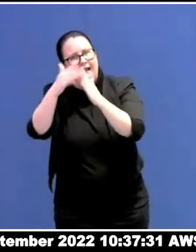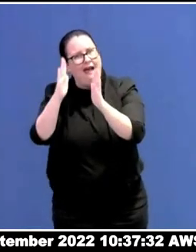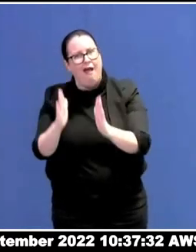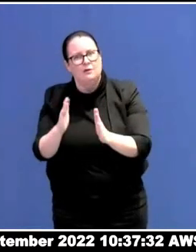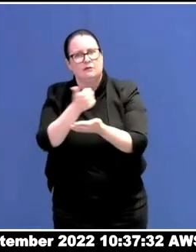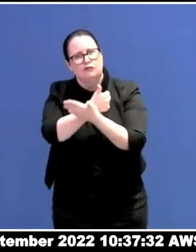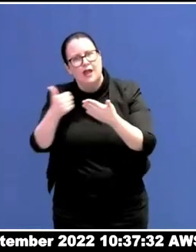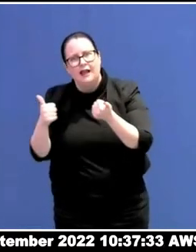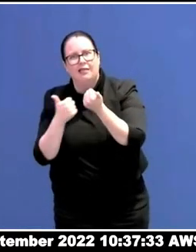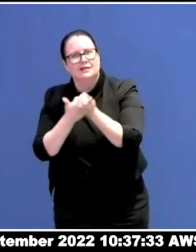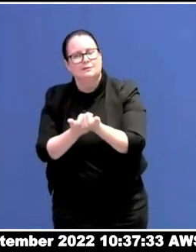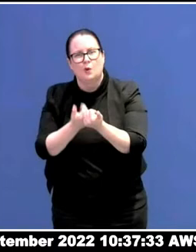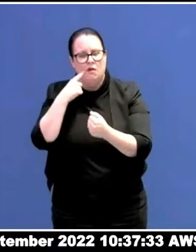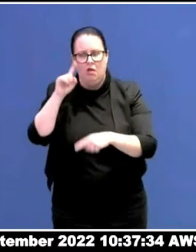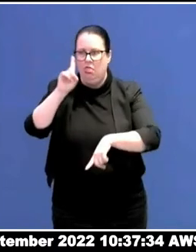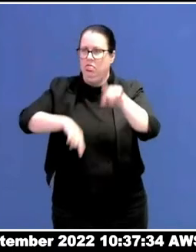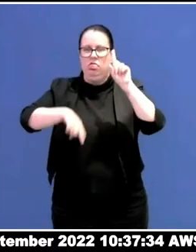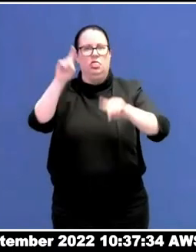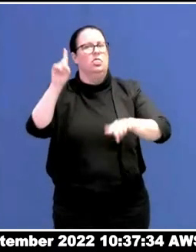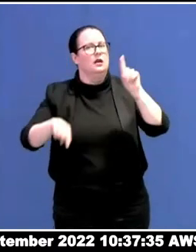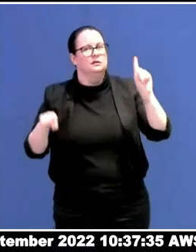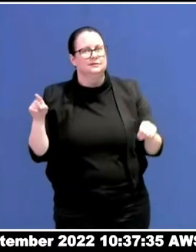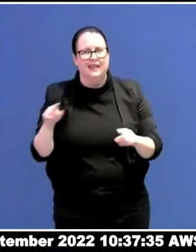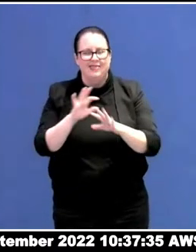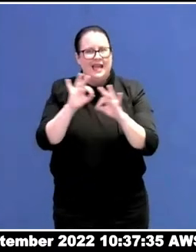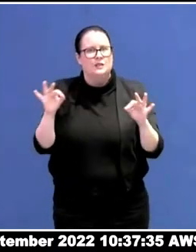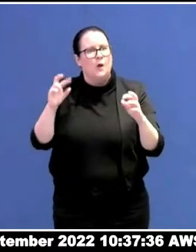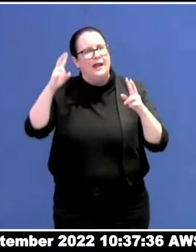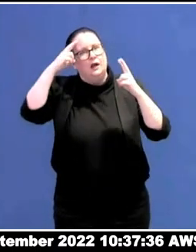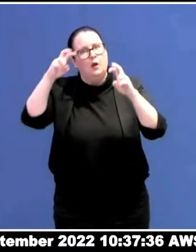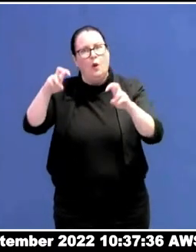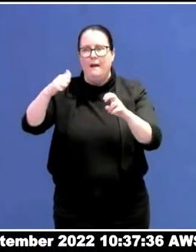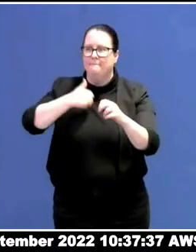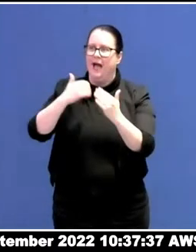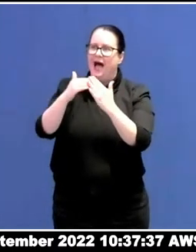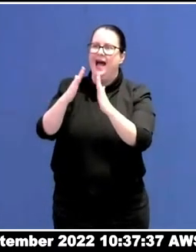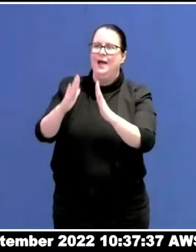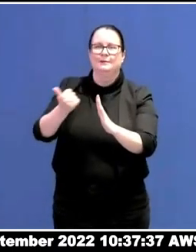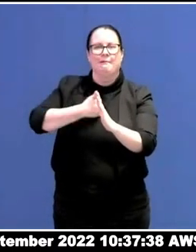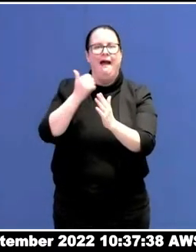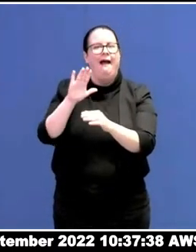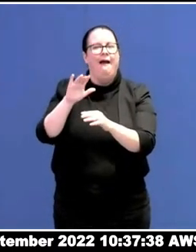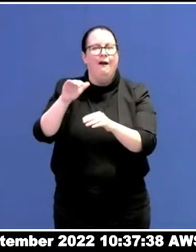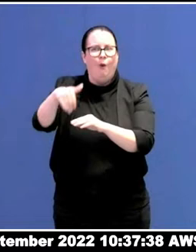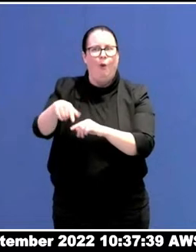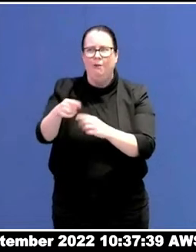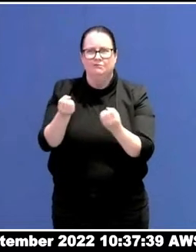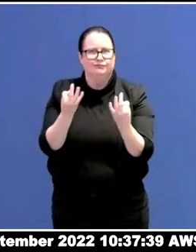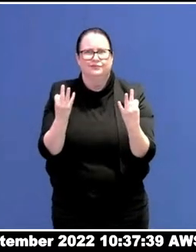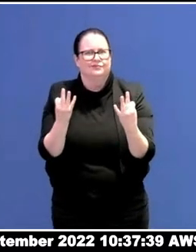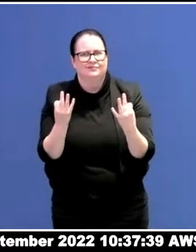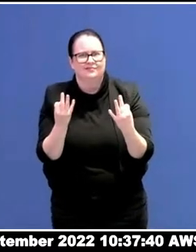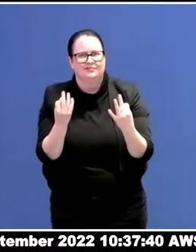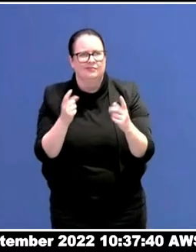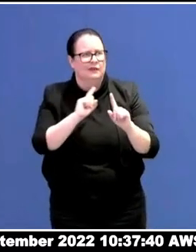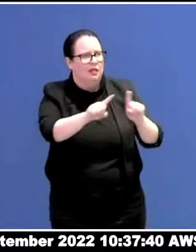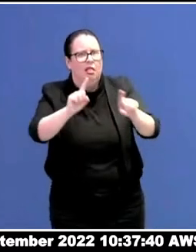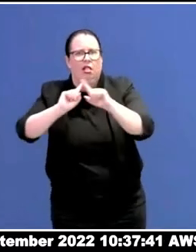And that he has a place that he could call home and live in for a length of time.